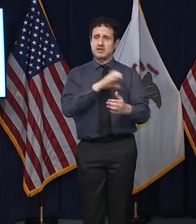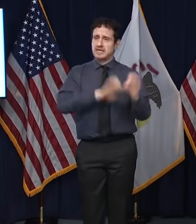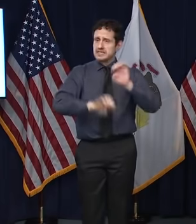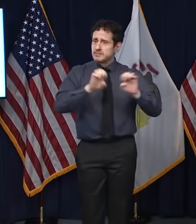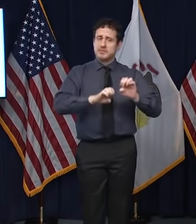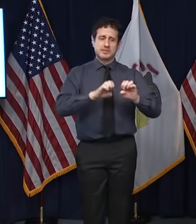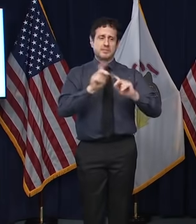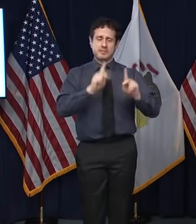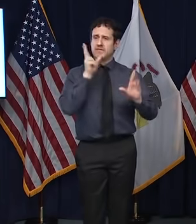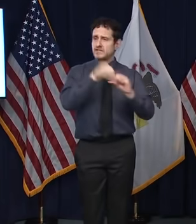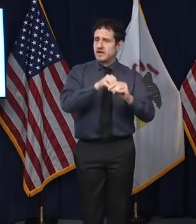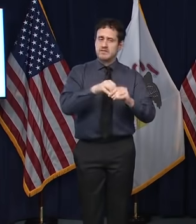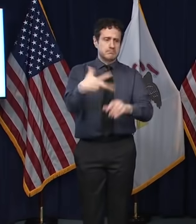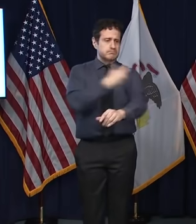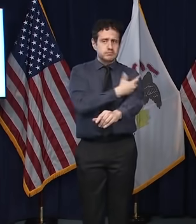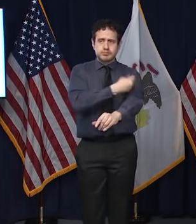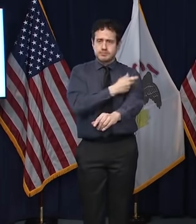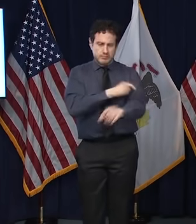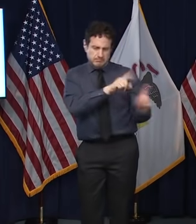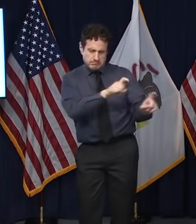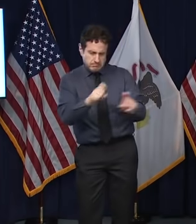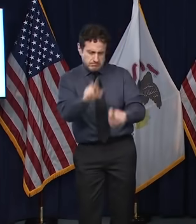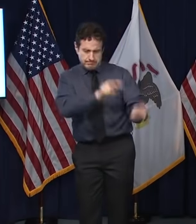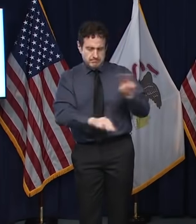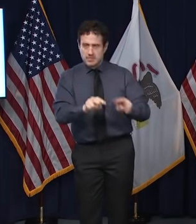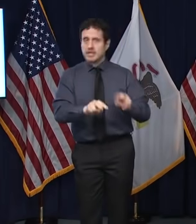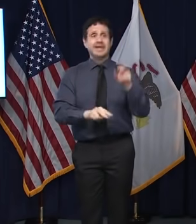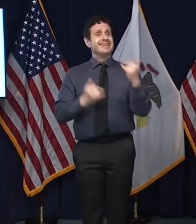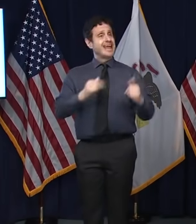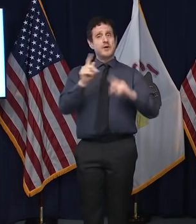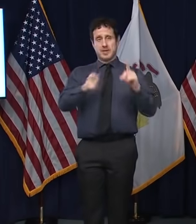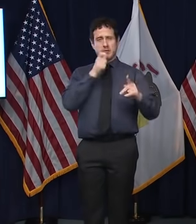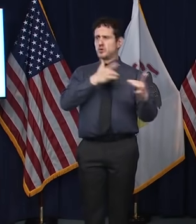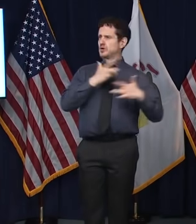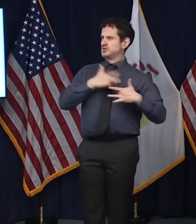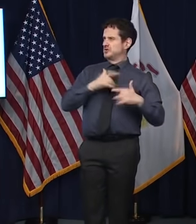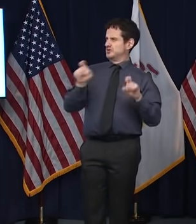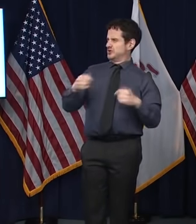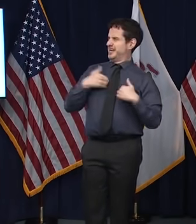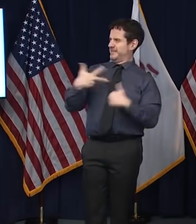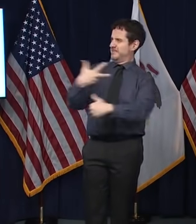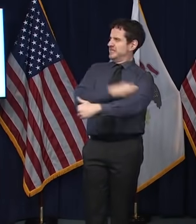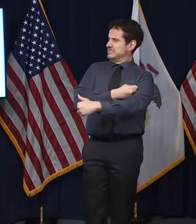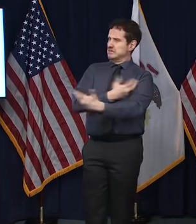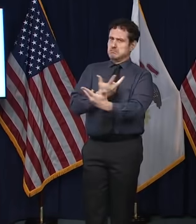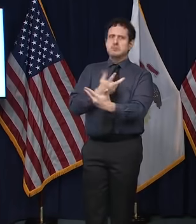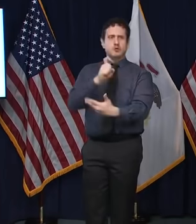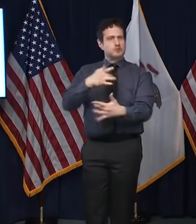and months of real world data